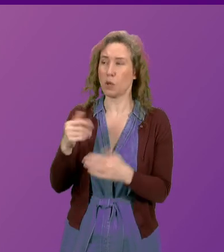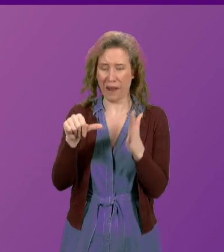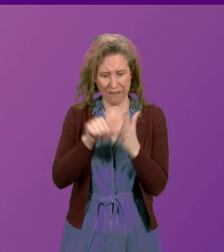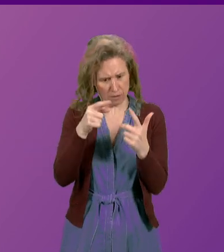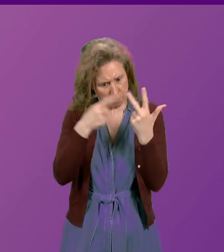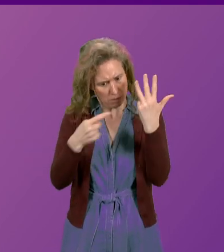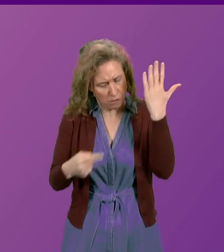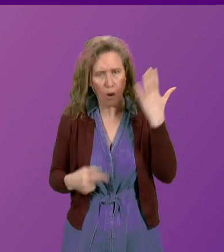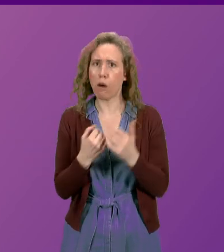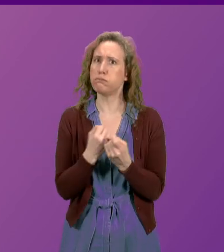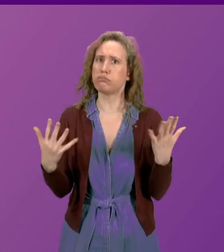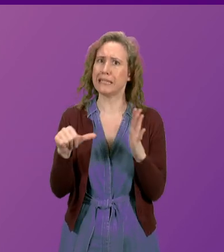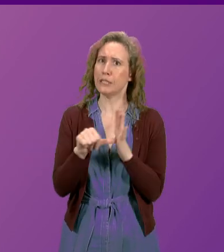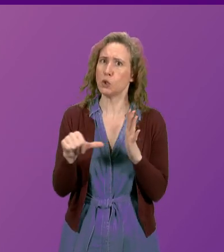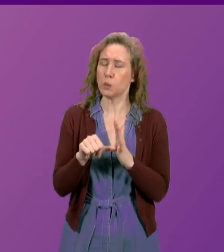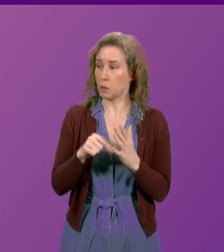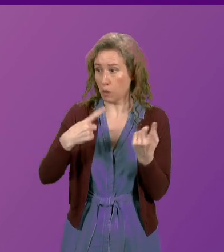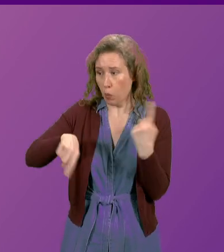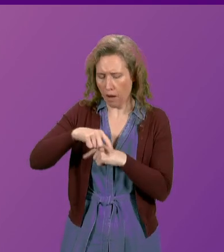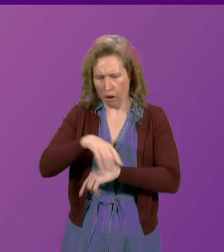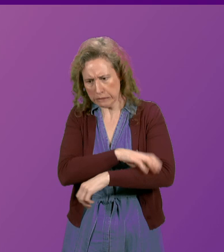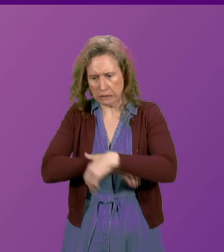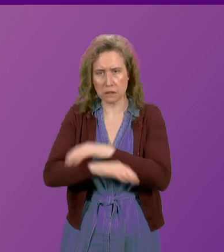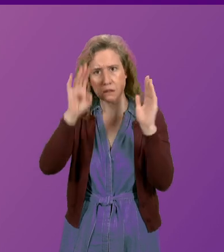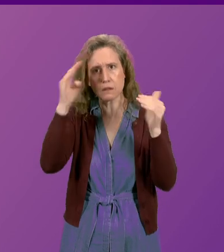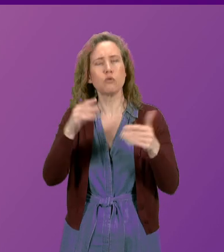and the Government and our health boards are focused on addressing that.